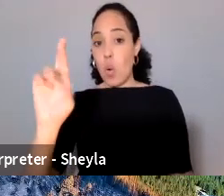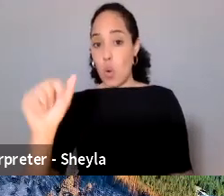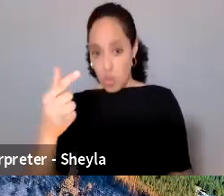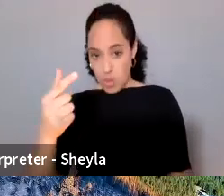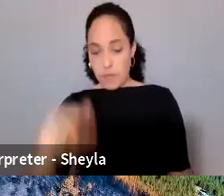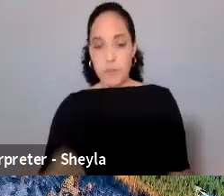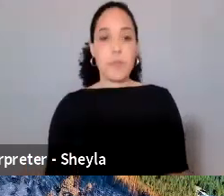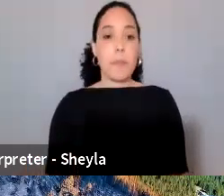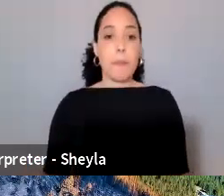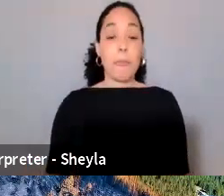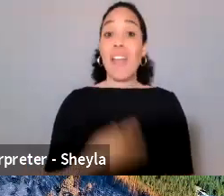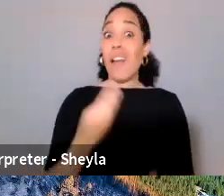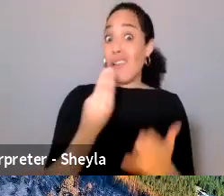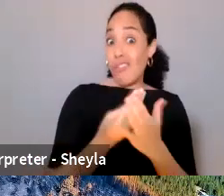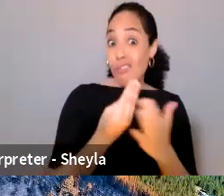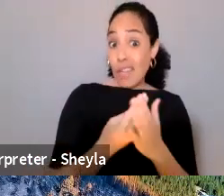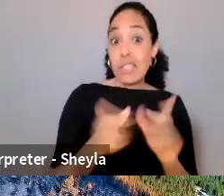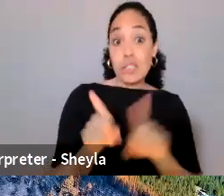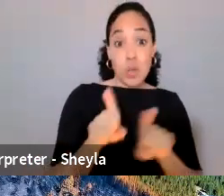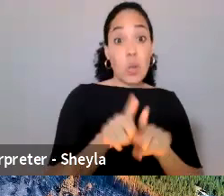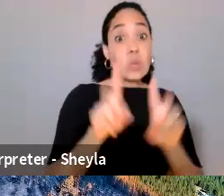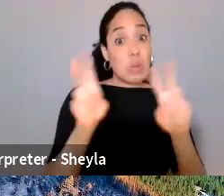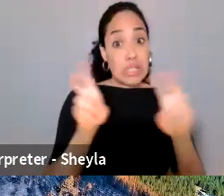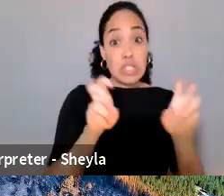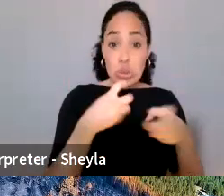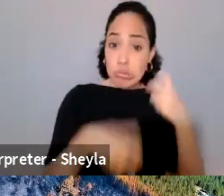communities might be eligible to have some funding and I'm going to turn it over now to